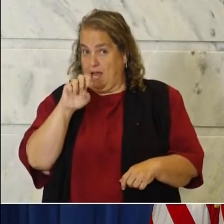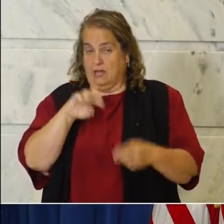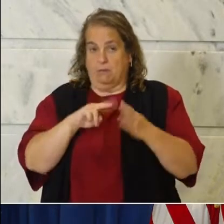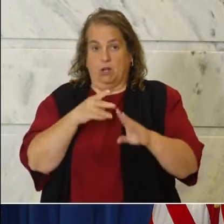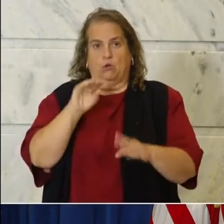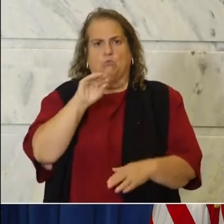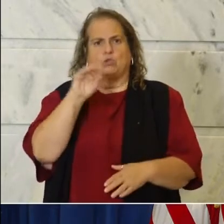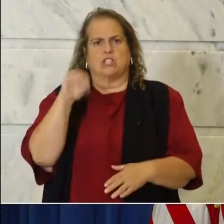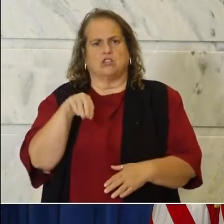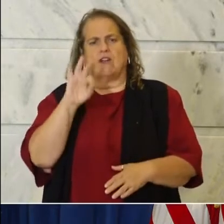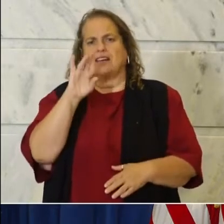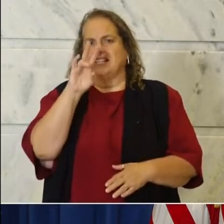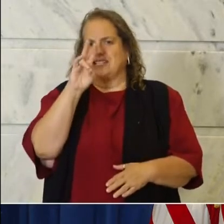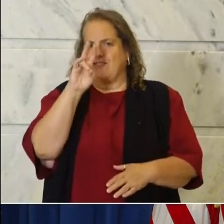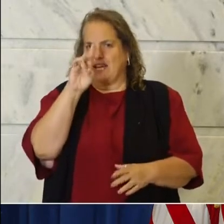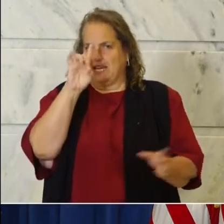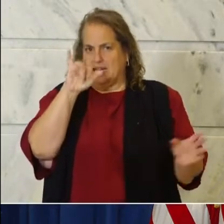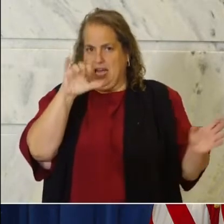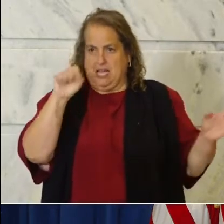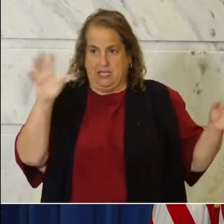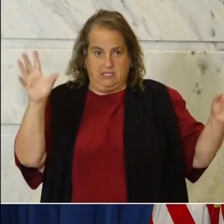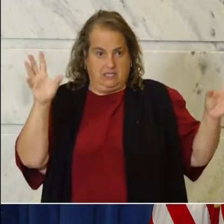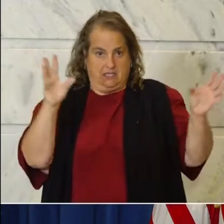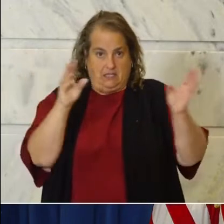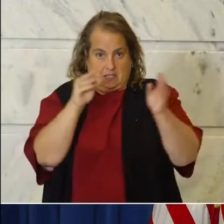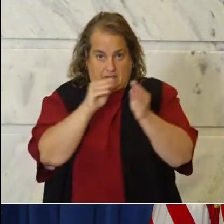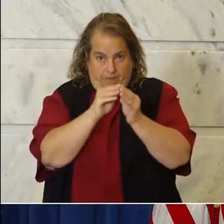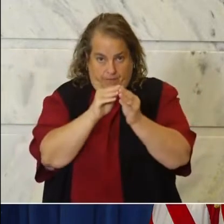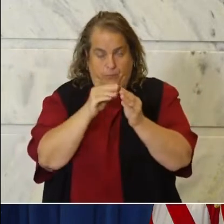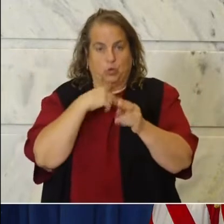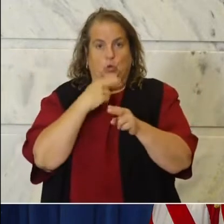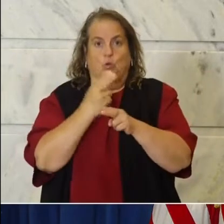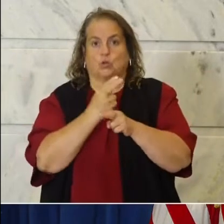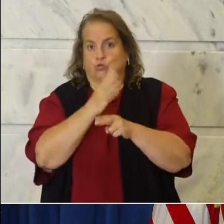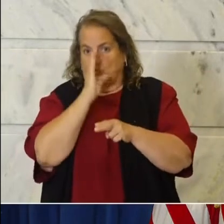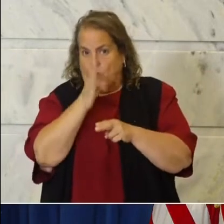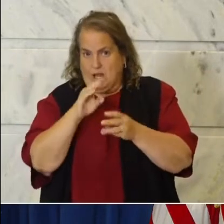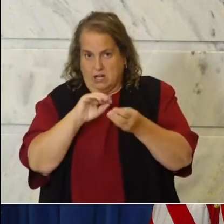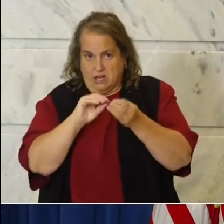our actual numbers, where we're able to use direct numbers that come in from us,